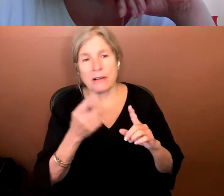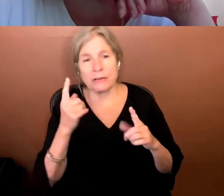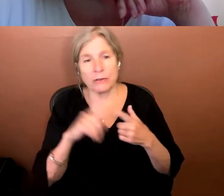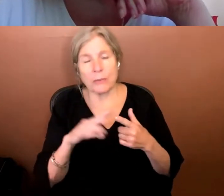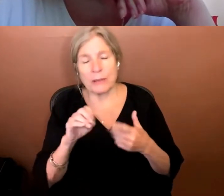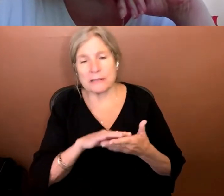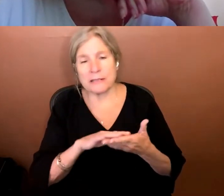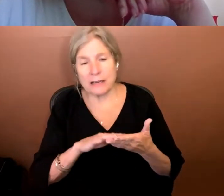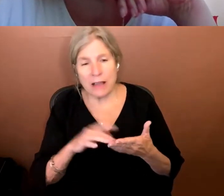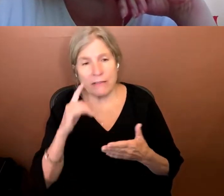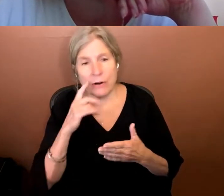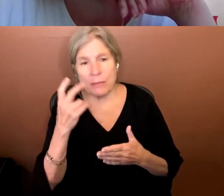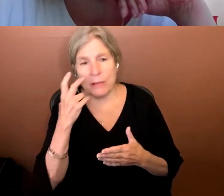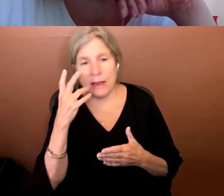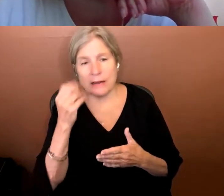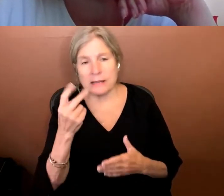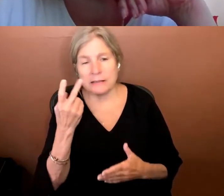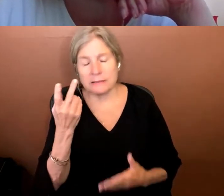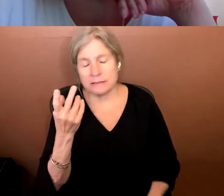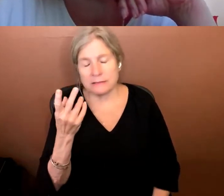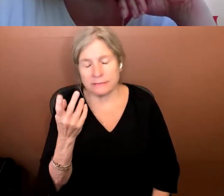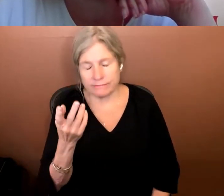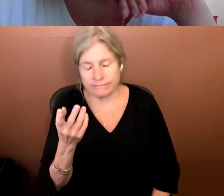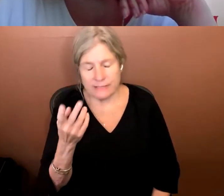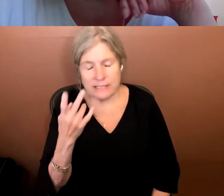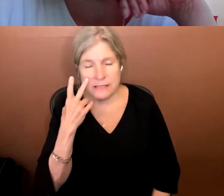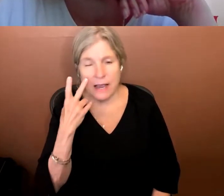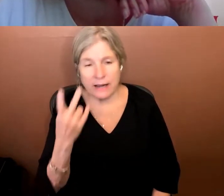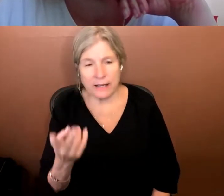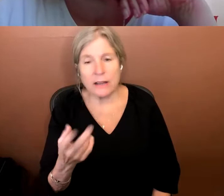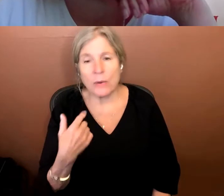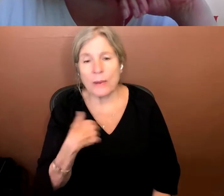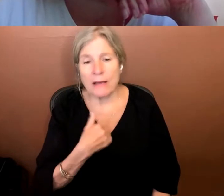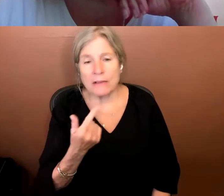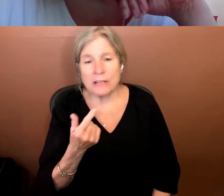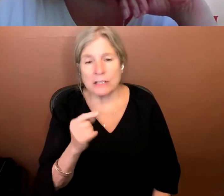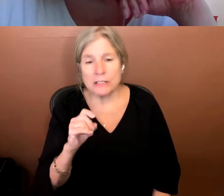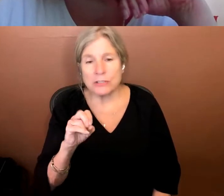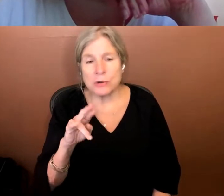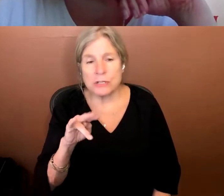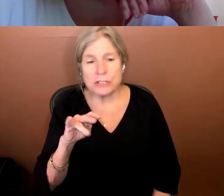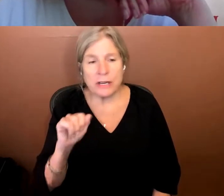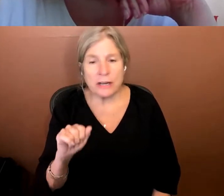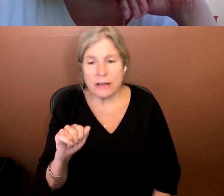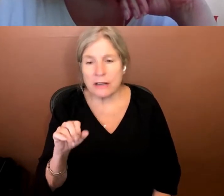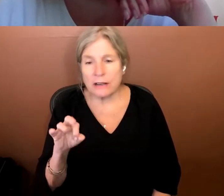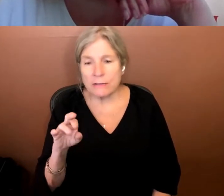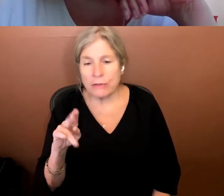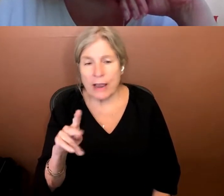sighted creators. And we've got Georgina, frank and Ilan. I'm going